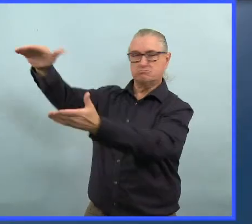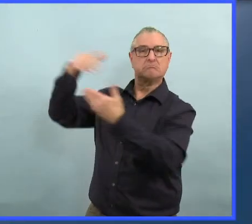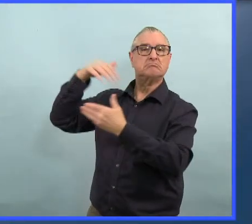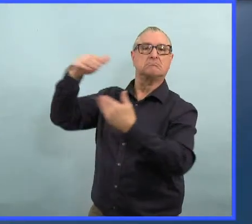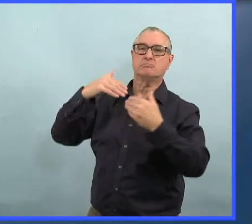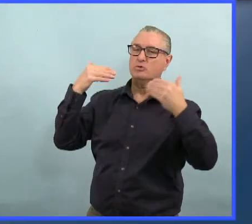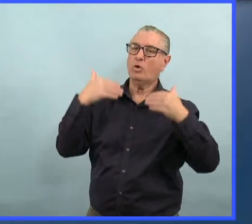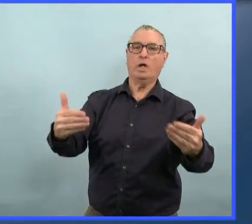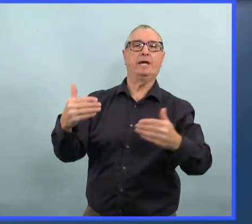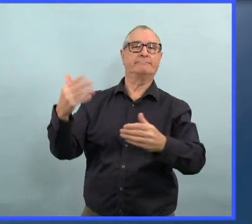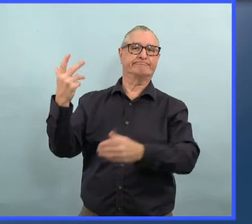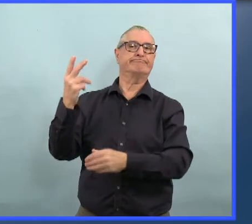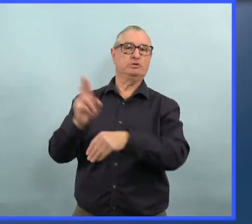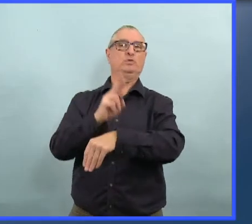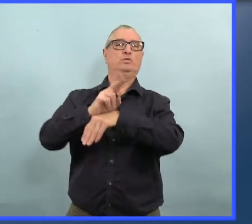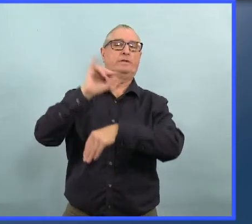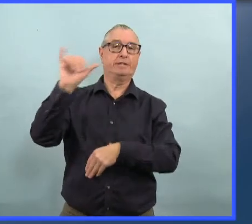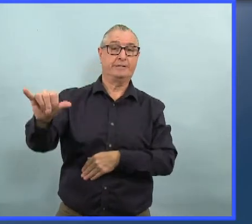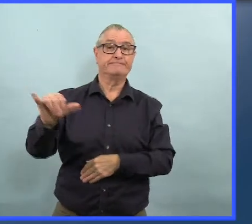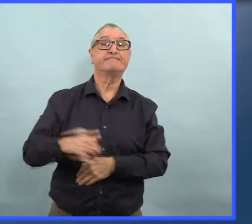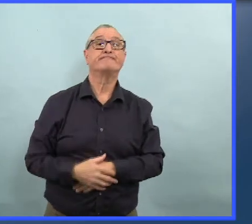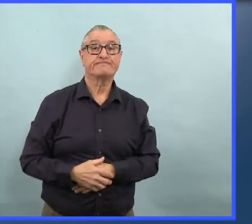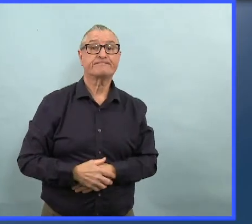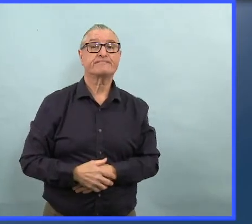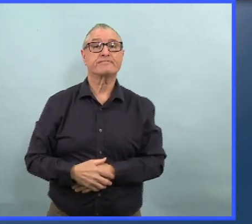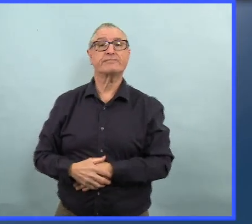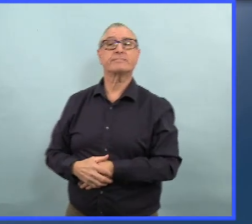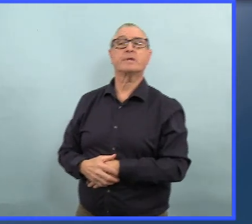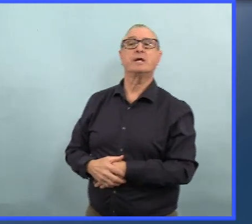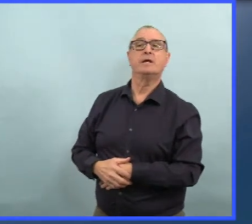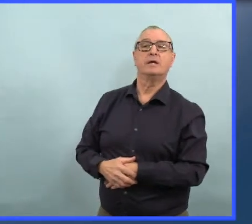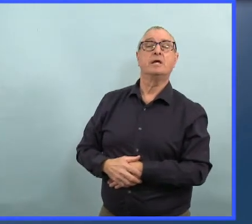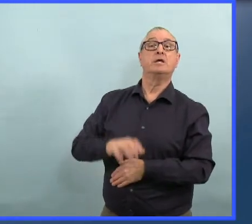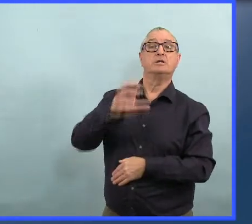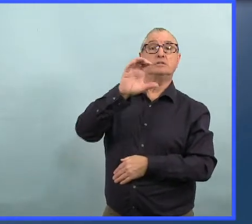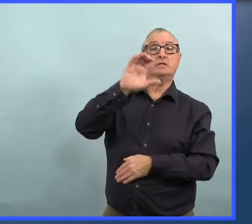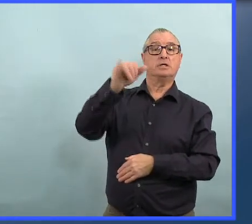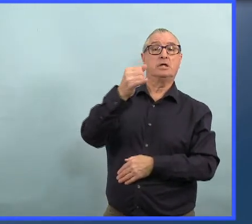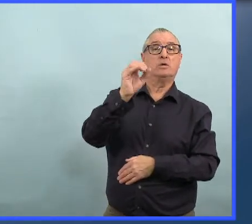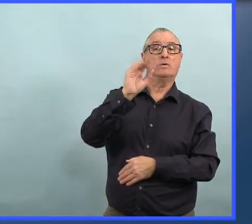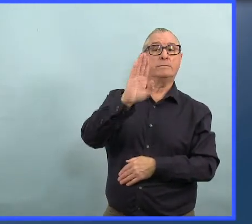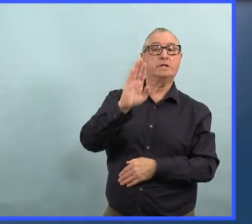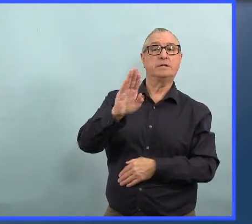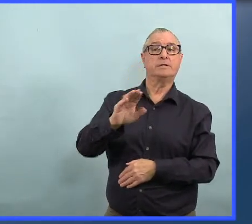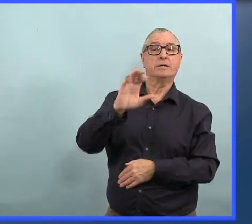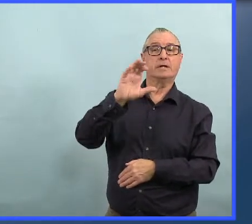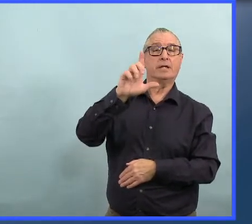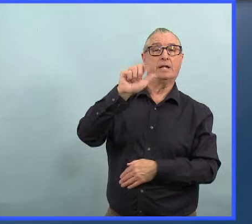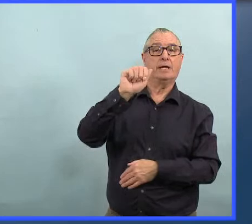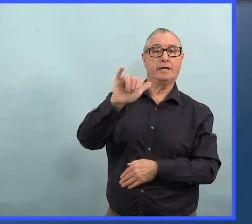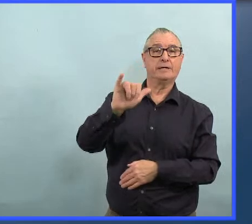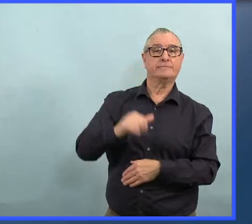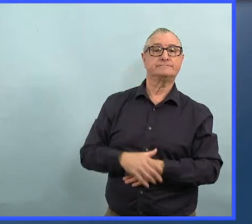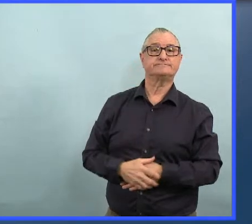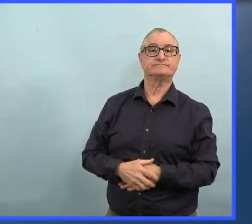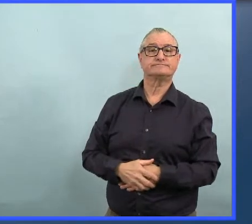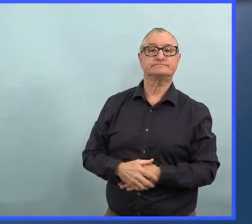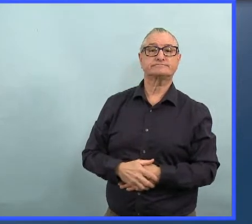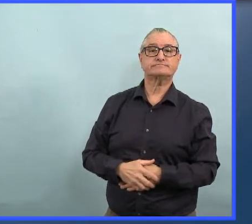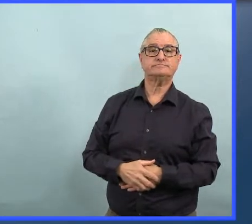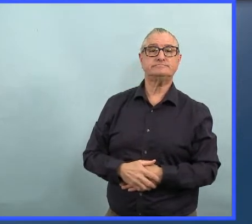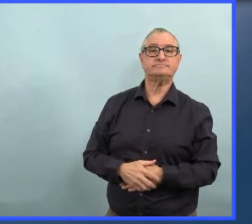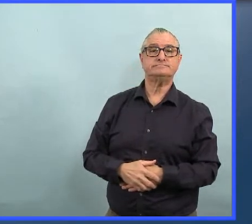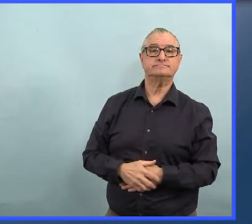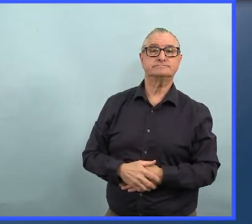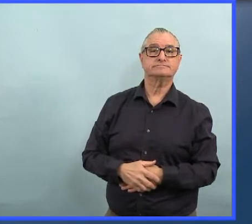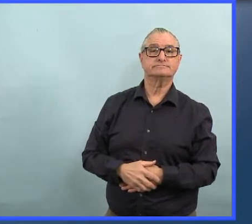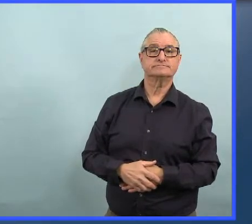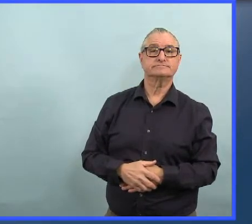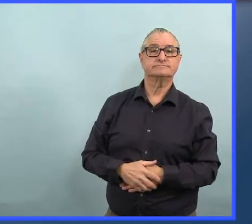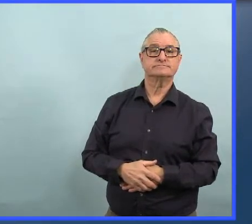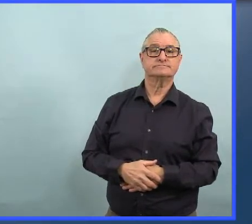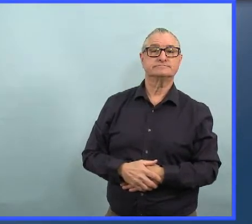from cjob clay